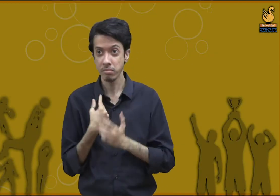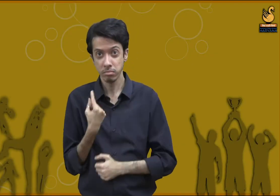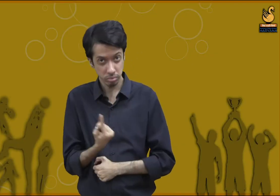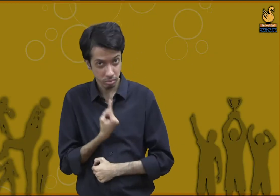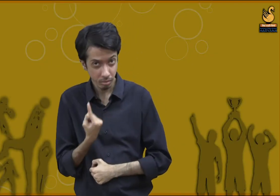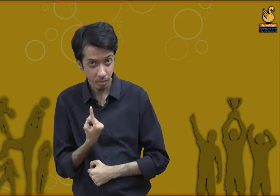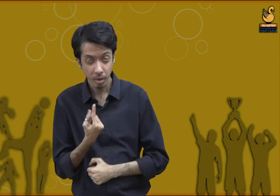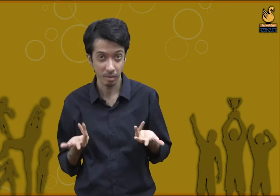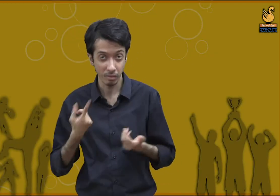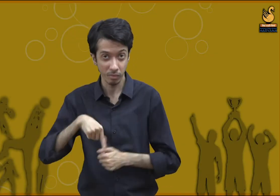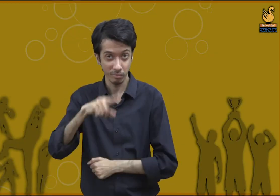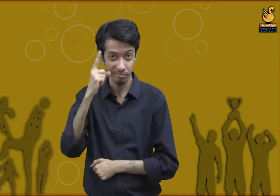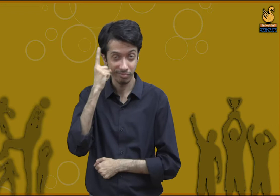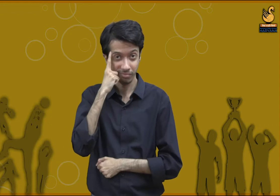Do we live alone?